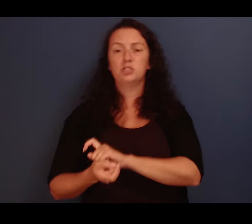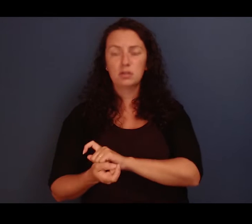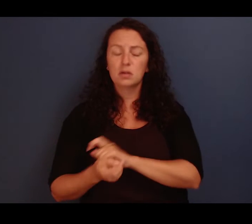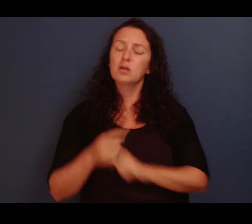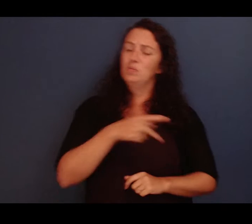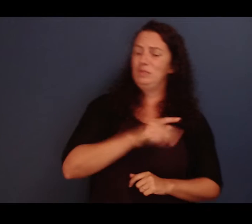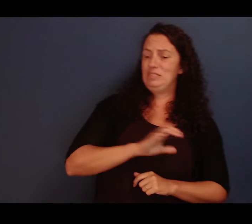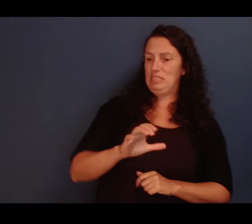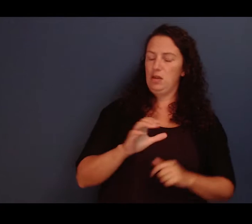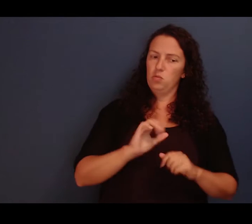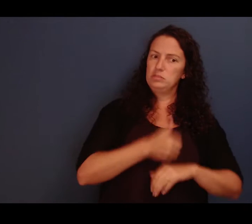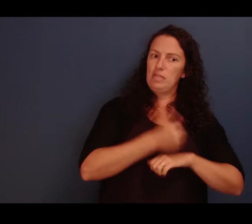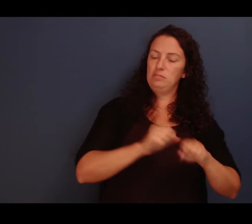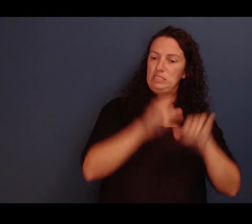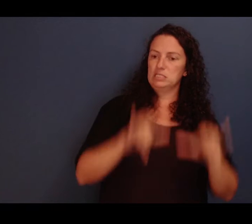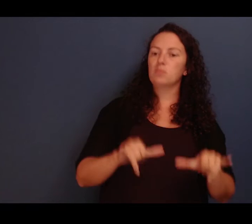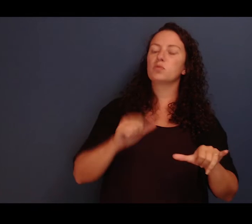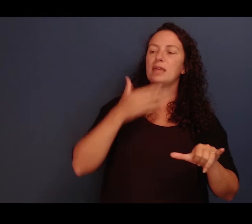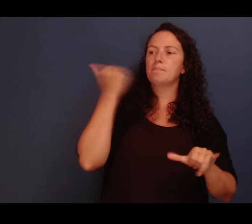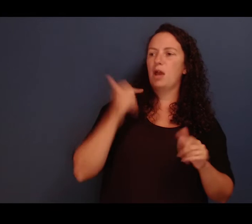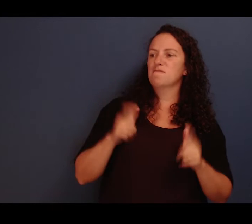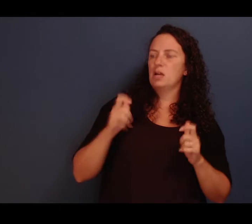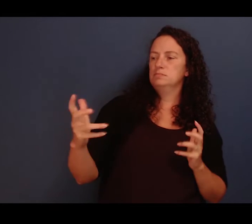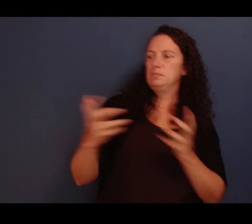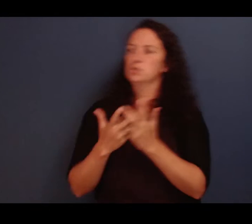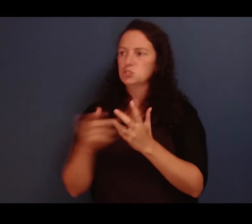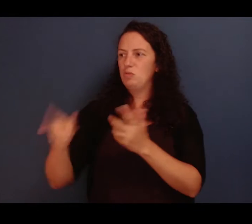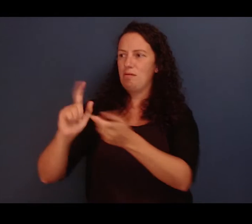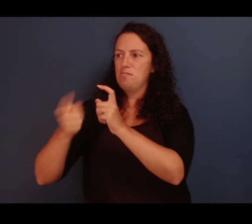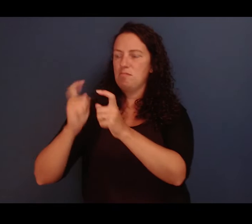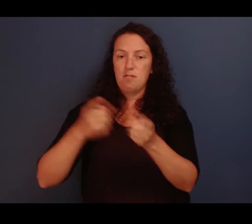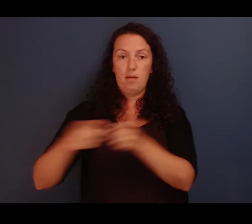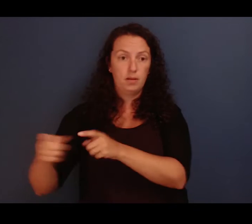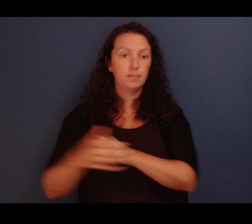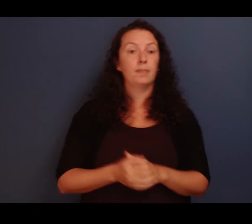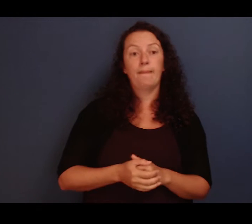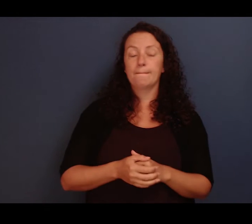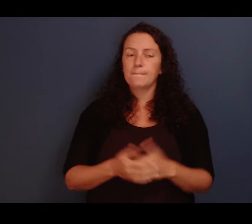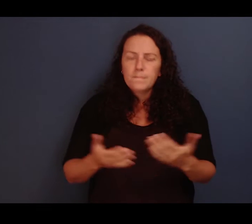create systems that enable us to be more responsive to those workforce needs, such as in automation-proof